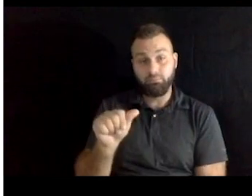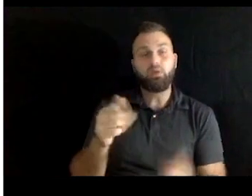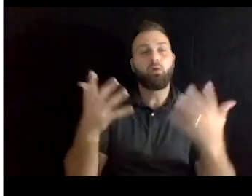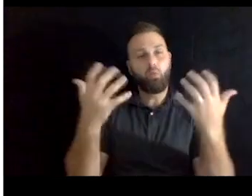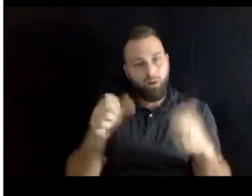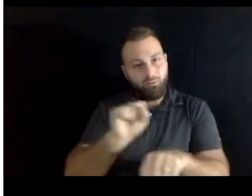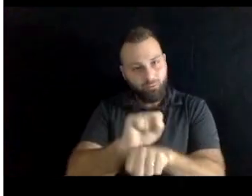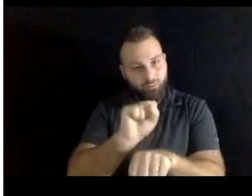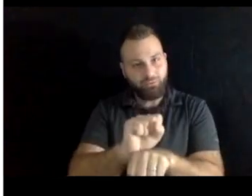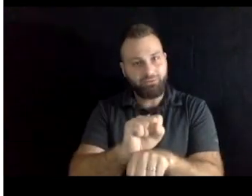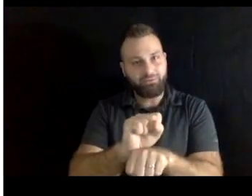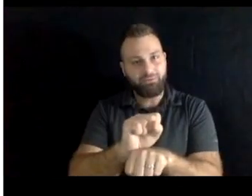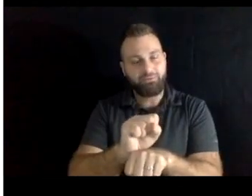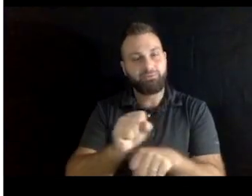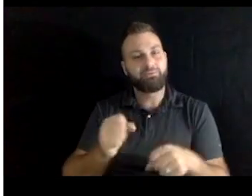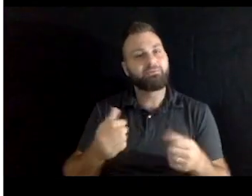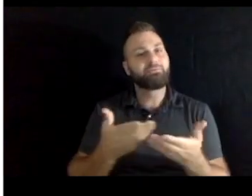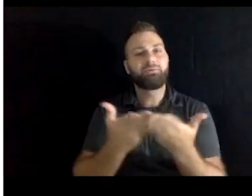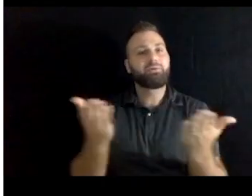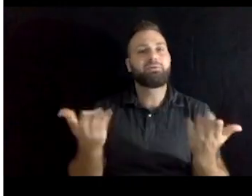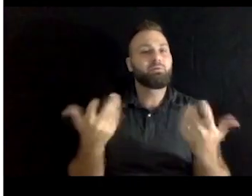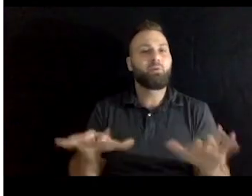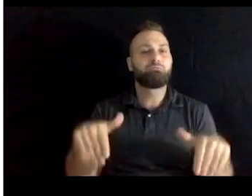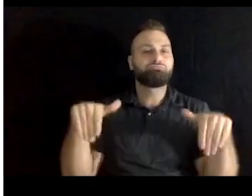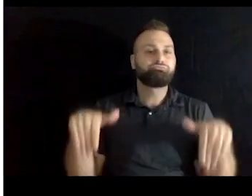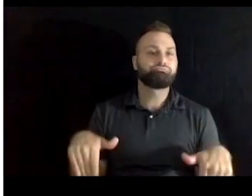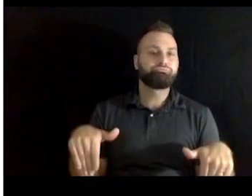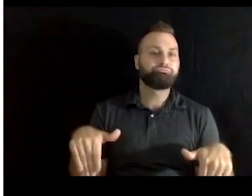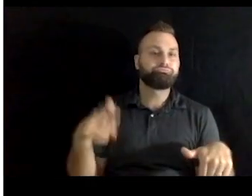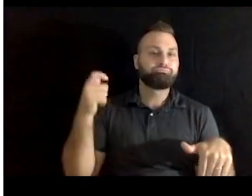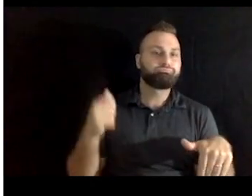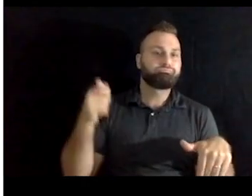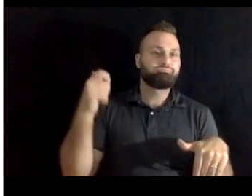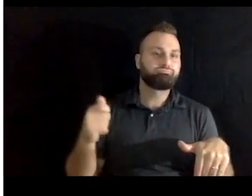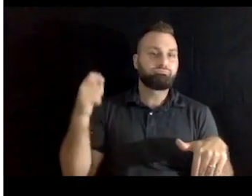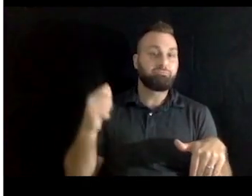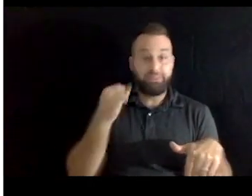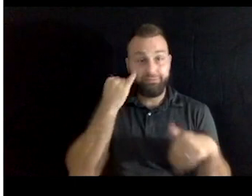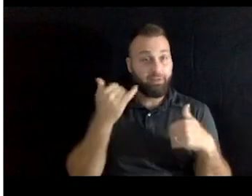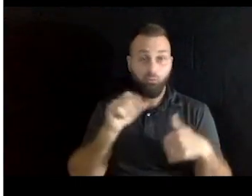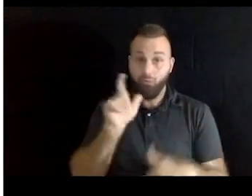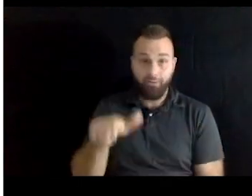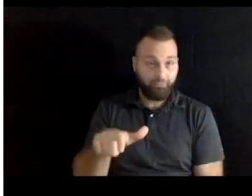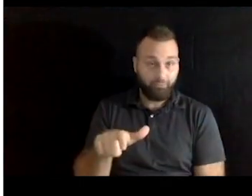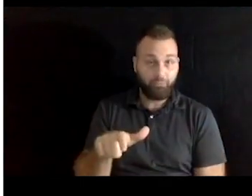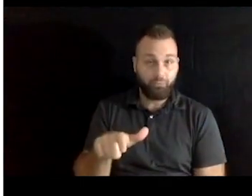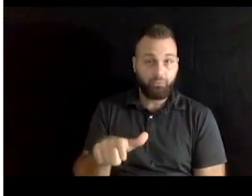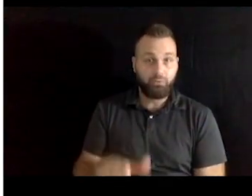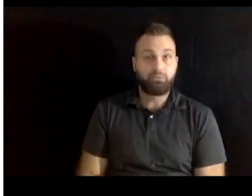They don't want to sit home receiving benefits if they don't have to.